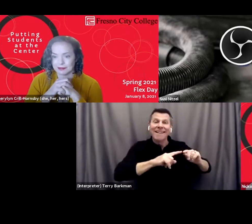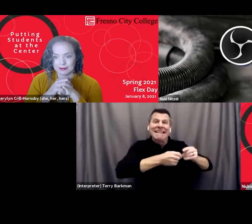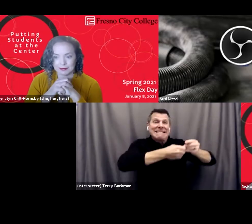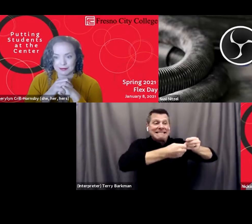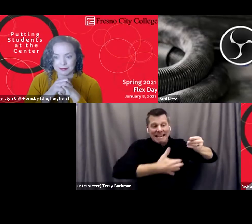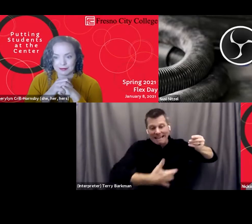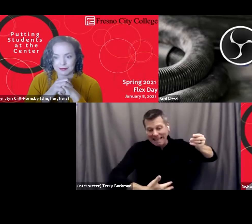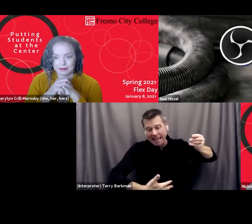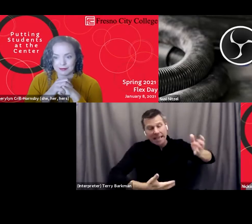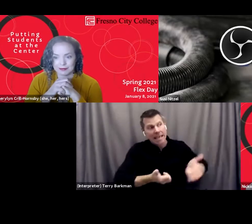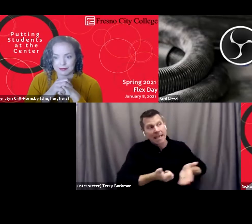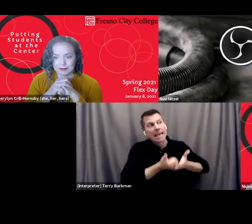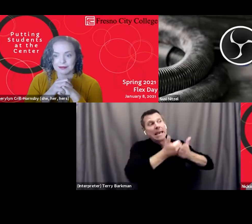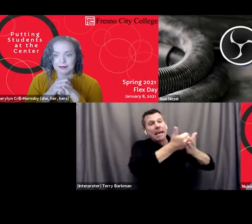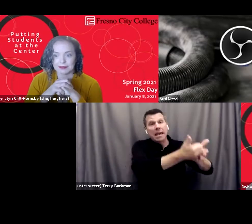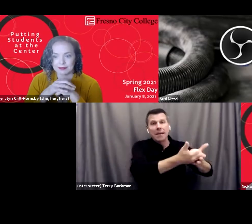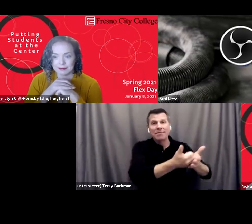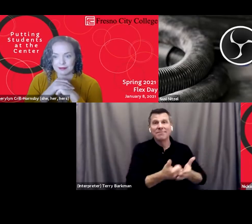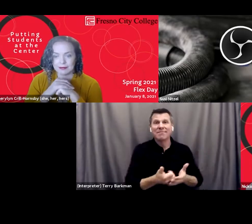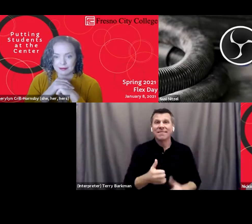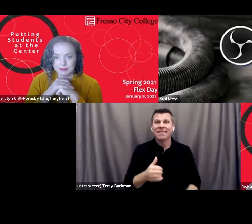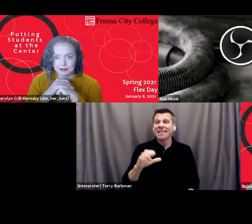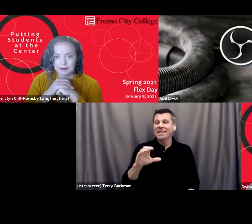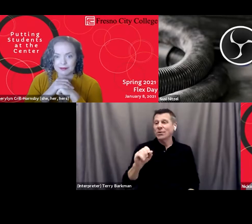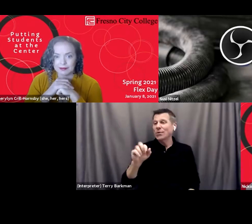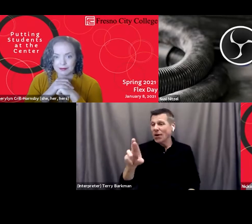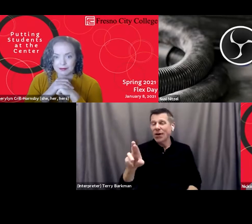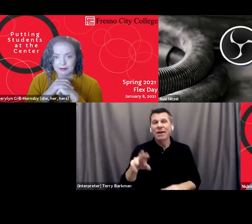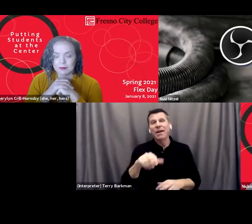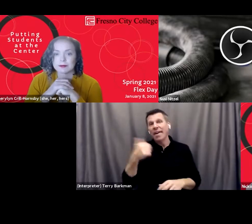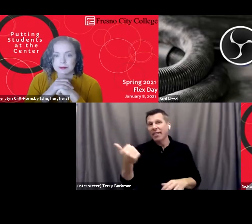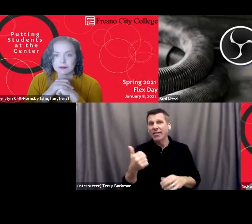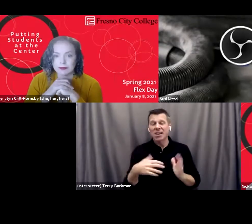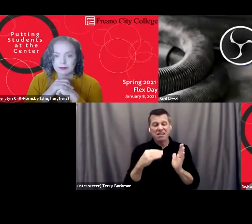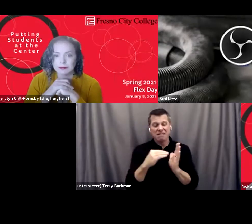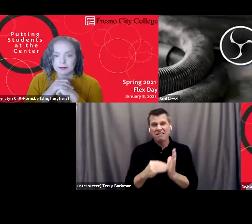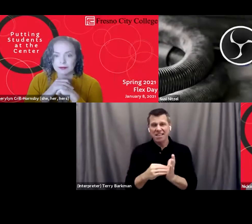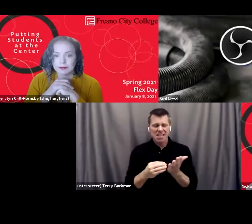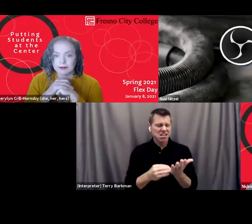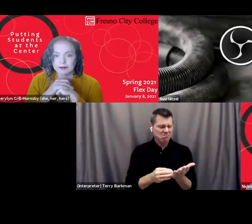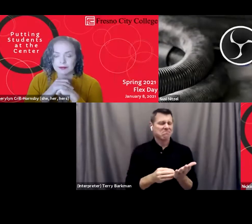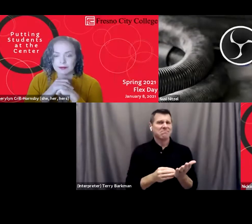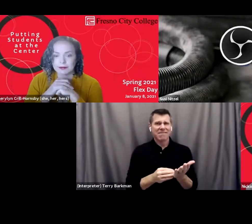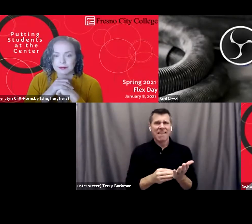on some of our clrs, that some of these students might need to be successful? And so we have a wealth of knowledge that we can